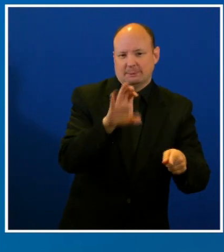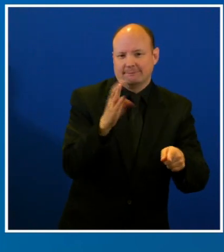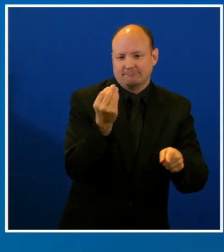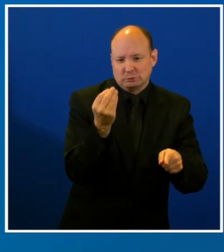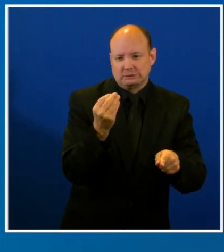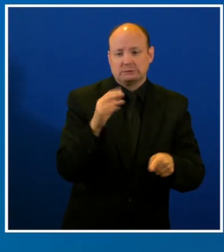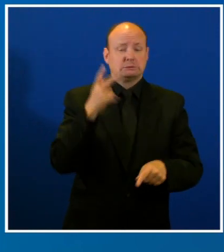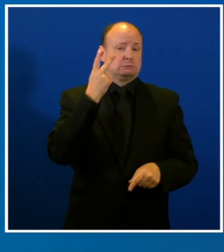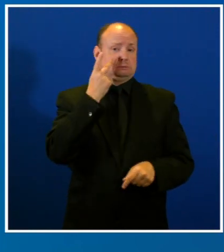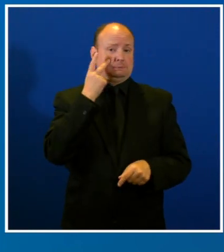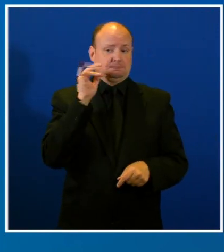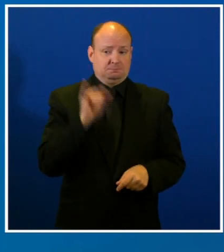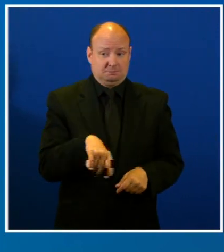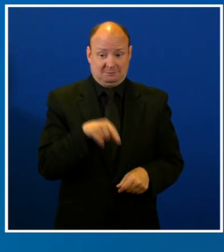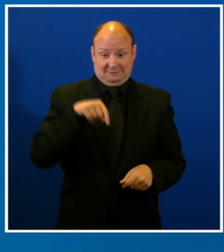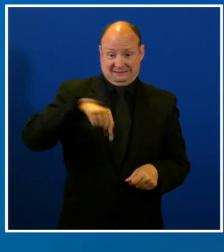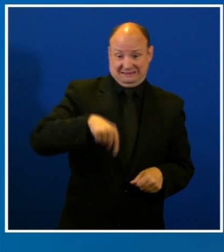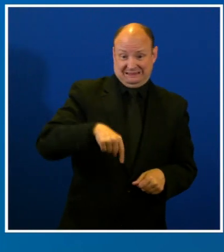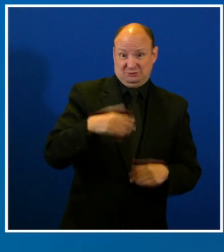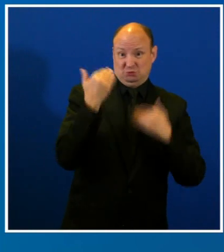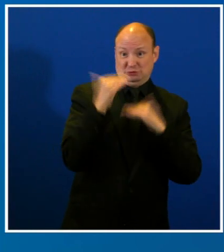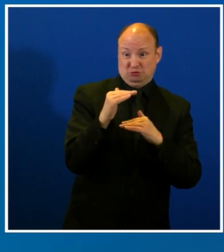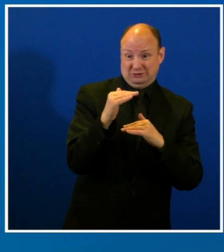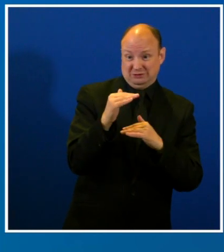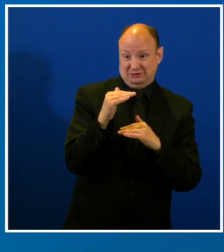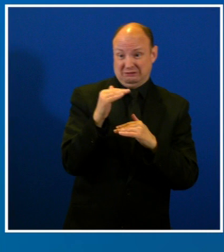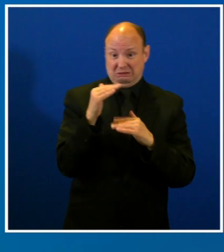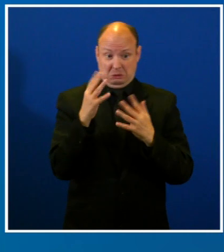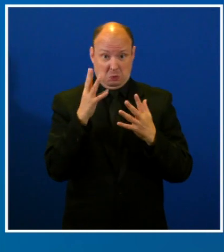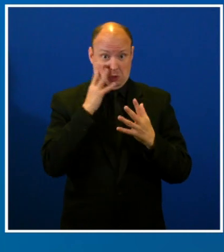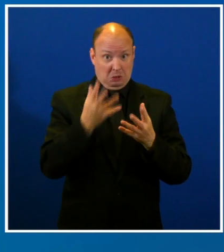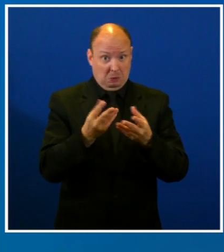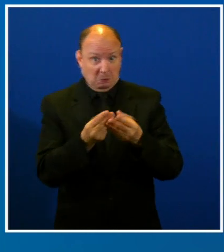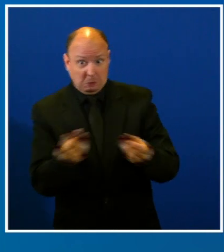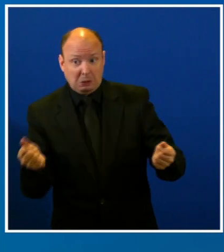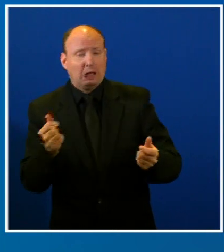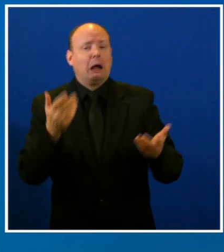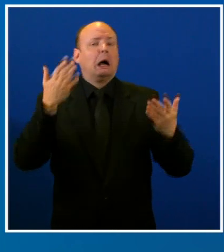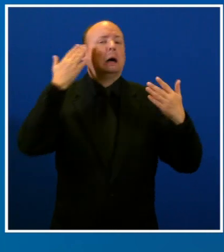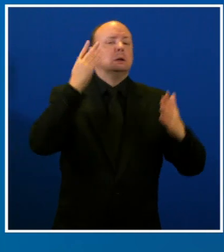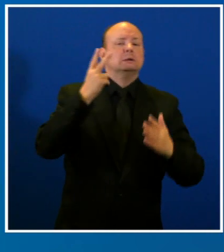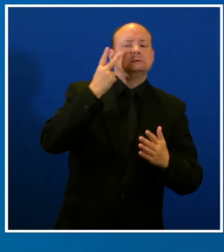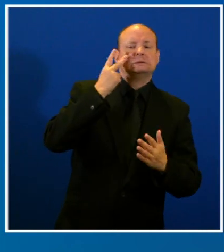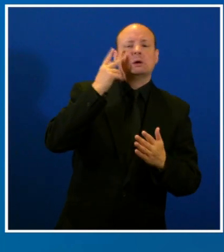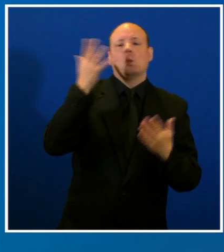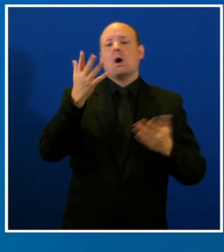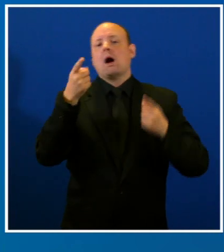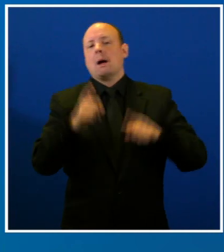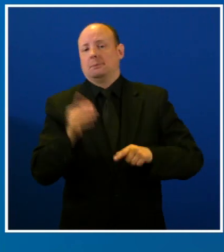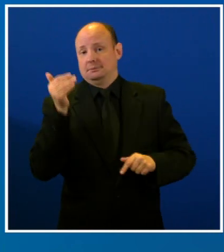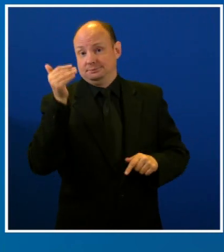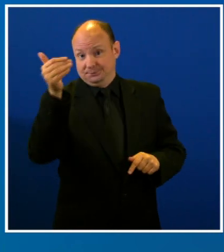current set of restrictions have been lifted by the Governor's office. As an essential childcare